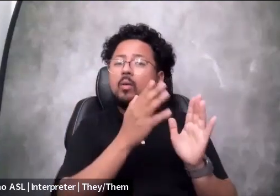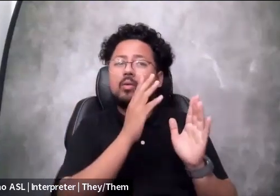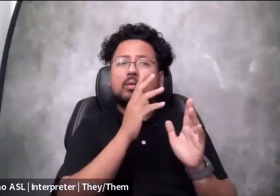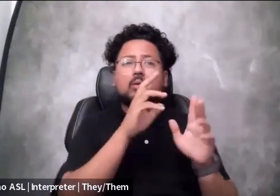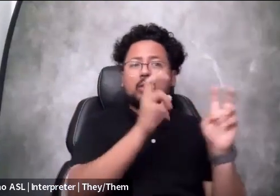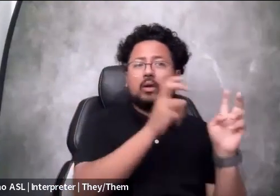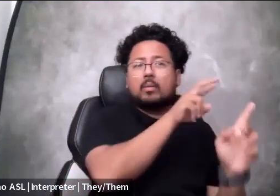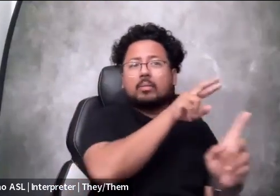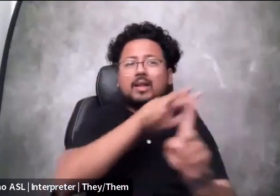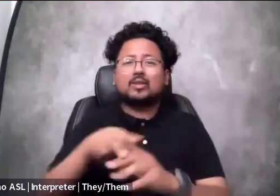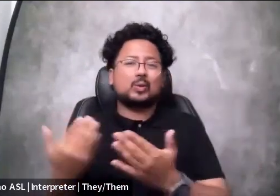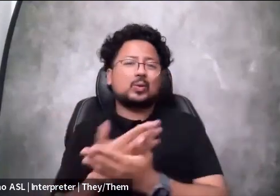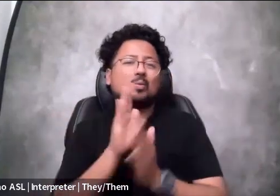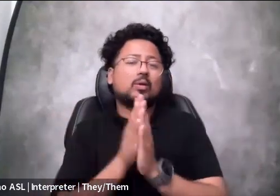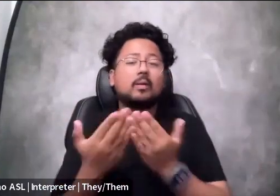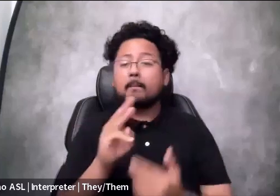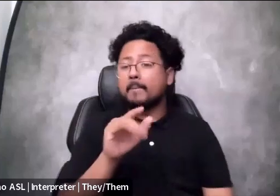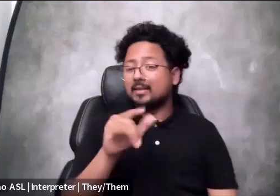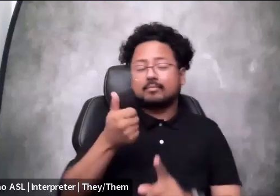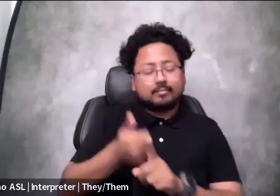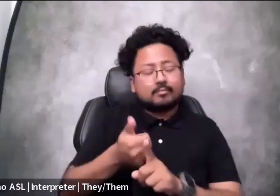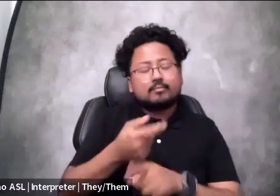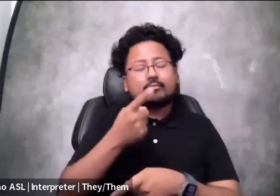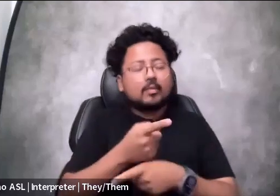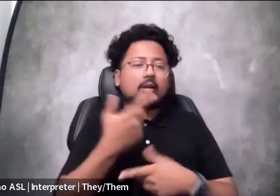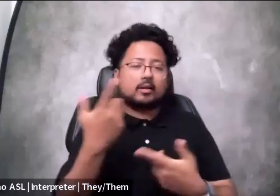So Melissa is a girl that no one else knows is a girl at the beginning of the